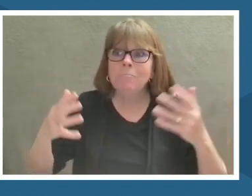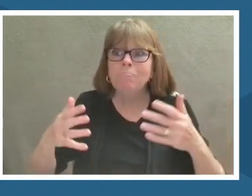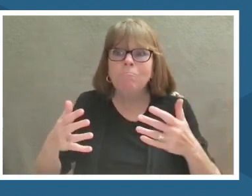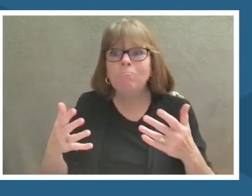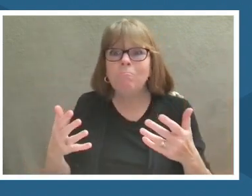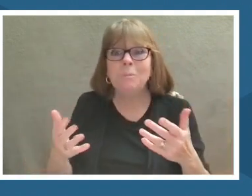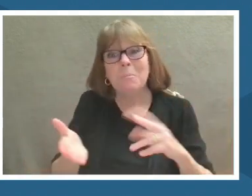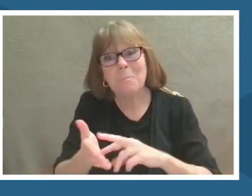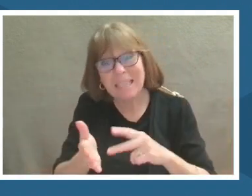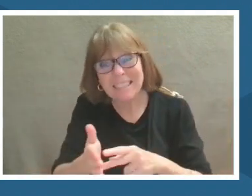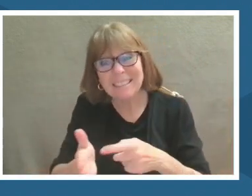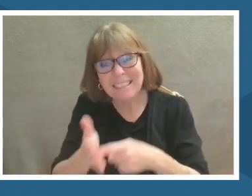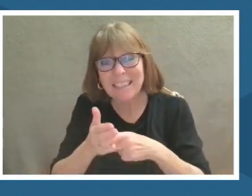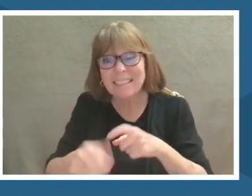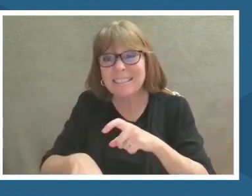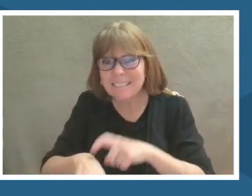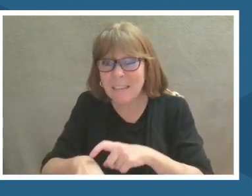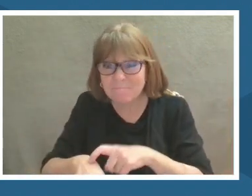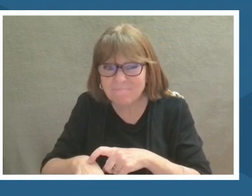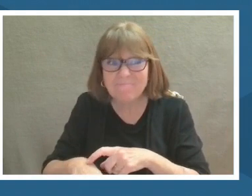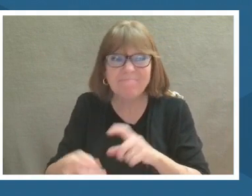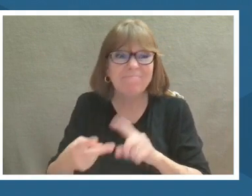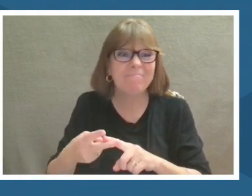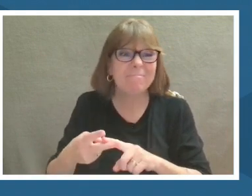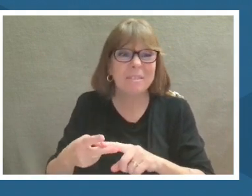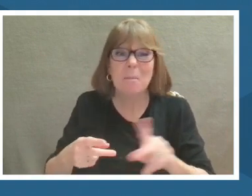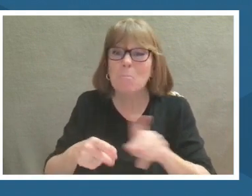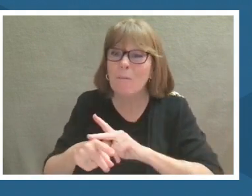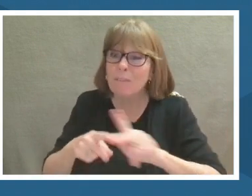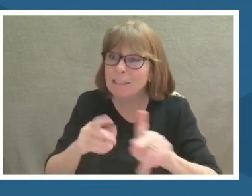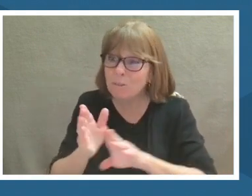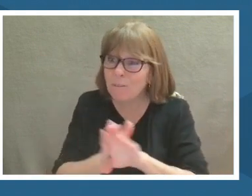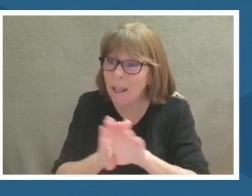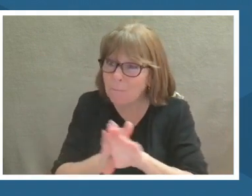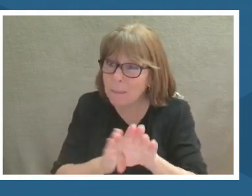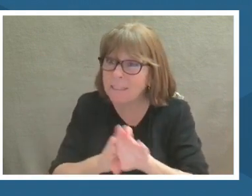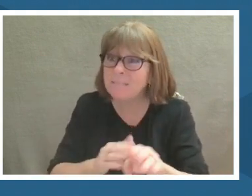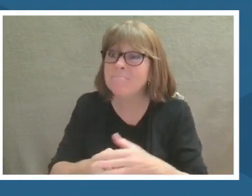development as patty mentioned and some